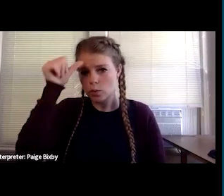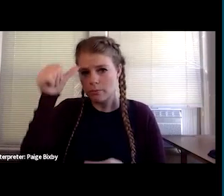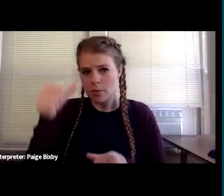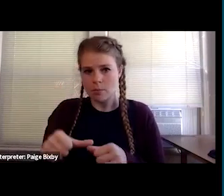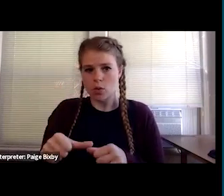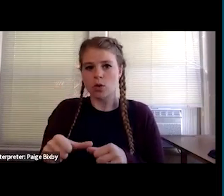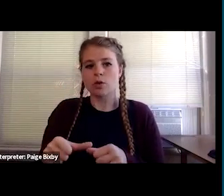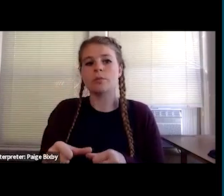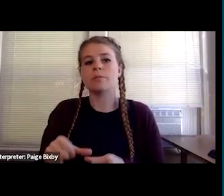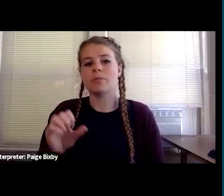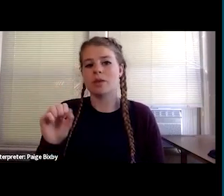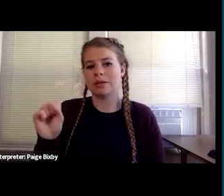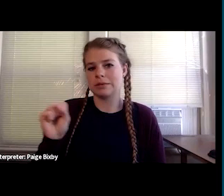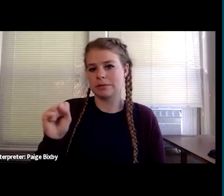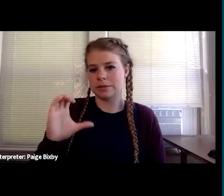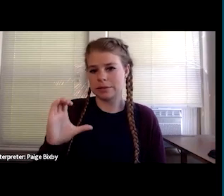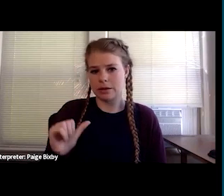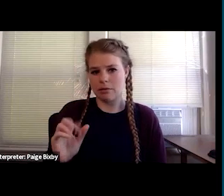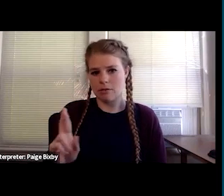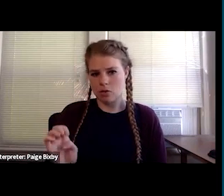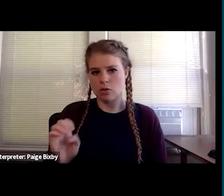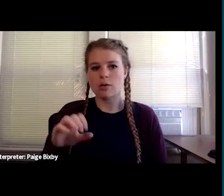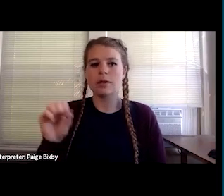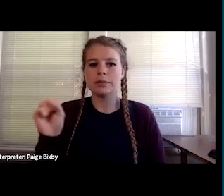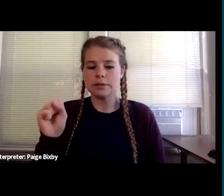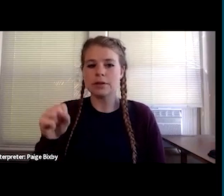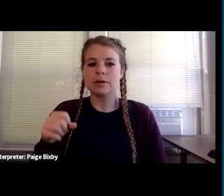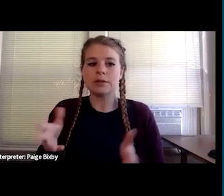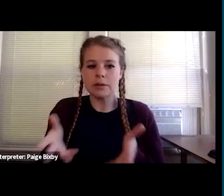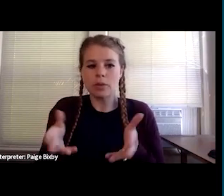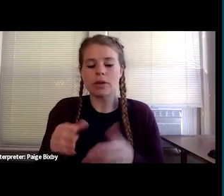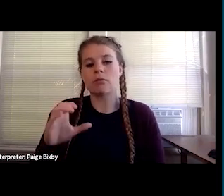So S stimulation, C call 911, A, administer naloxone,